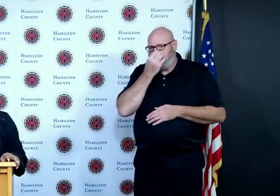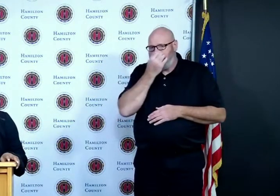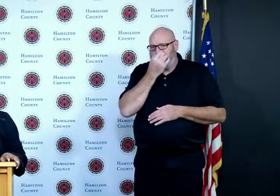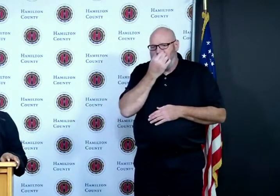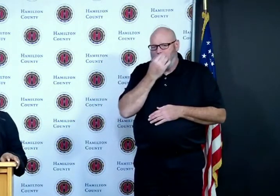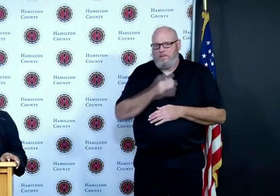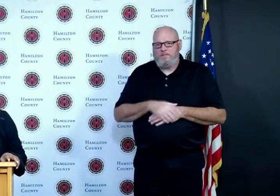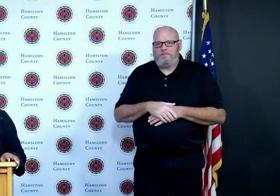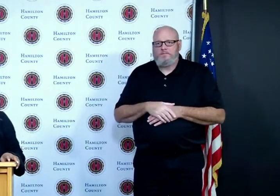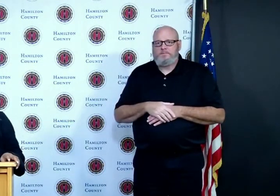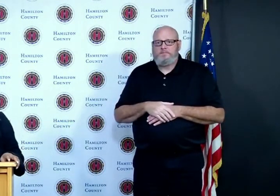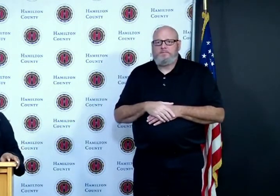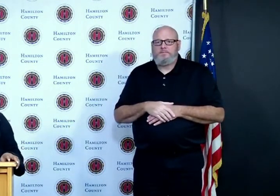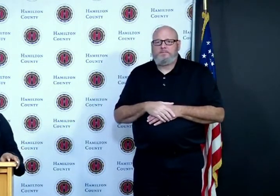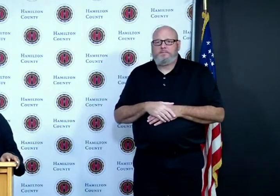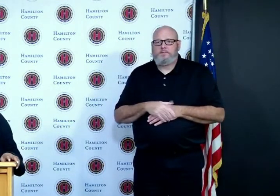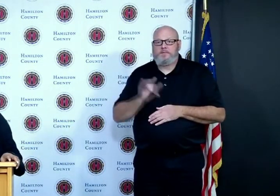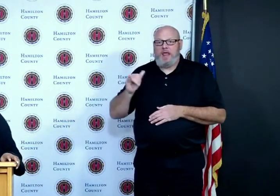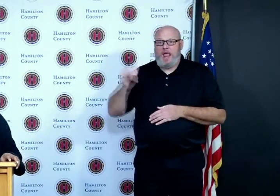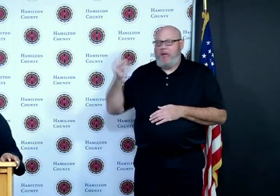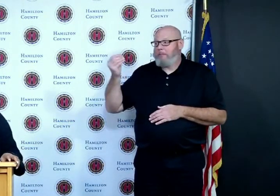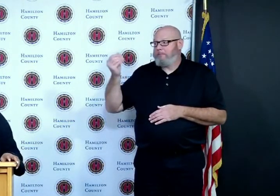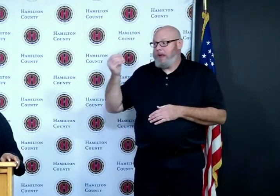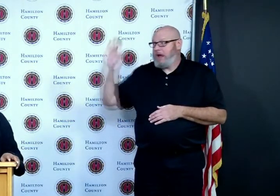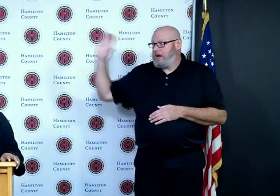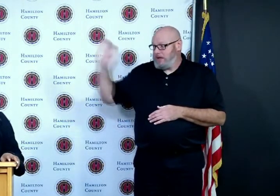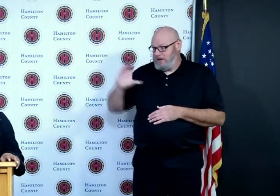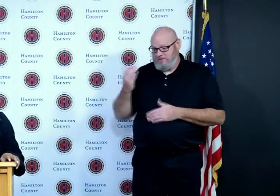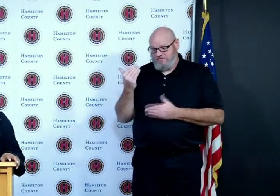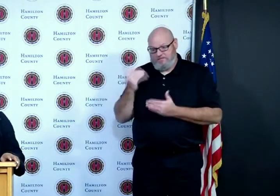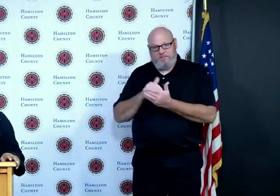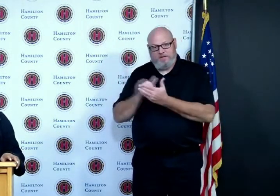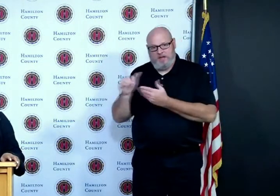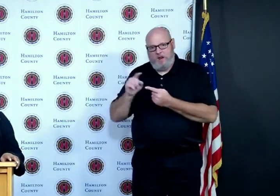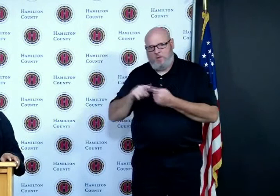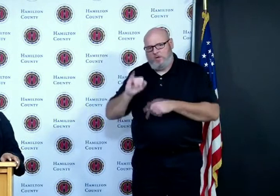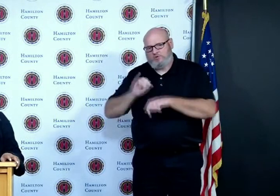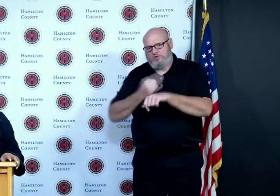Services because we feel that that's the best way we can measure it we could have capacity